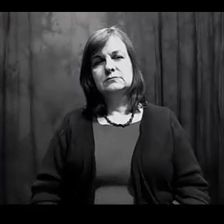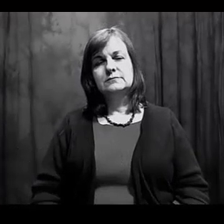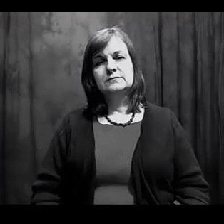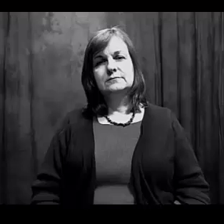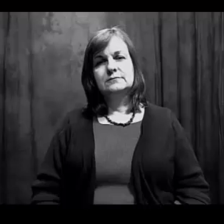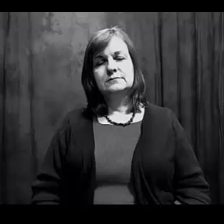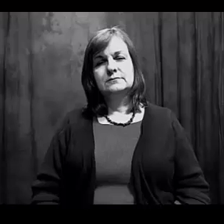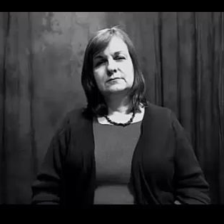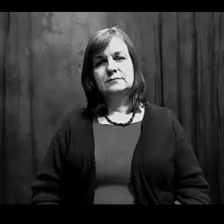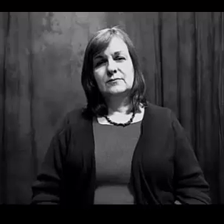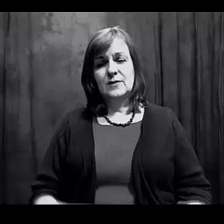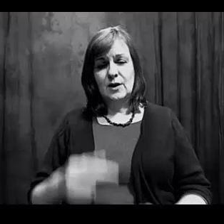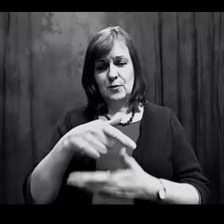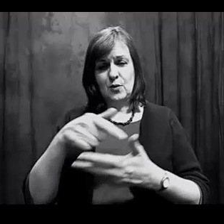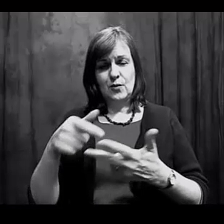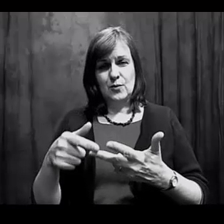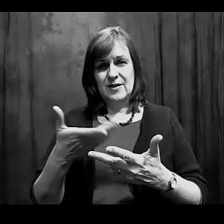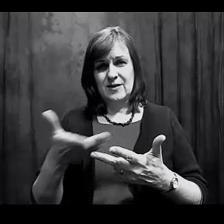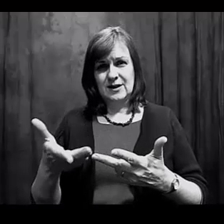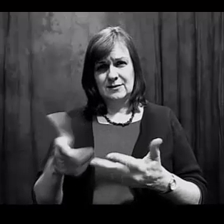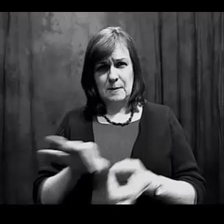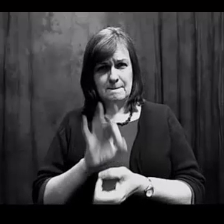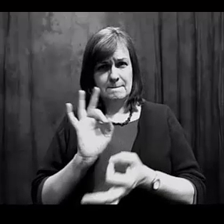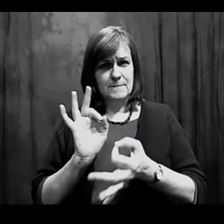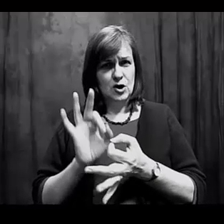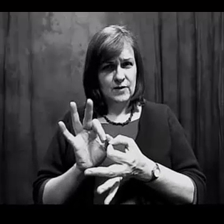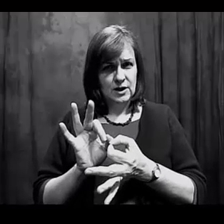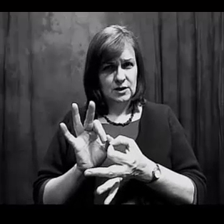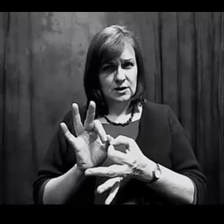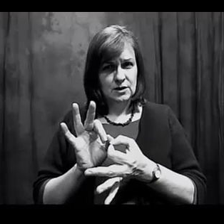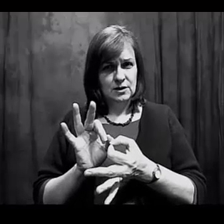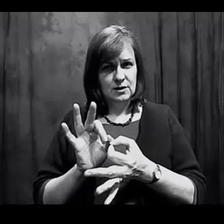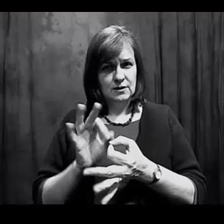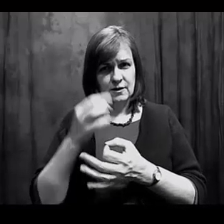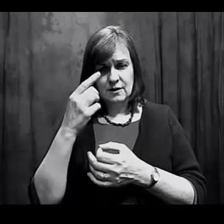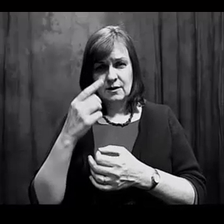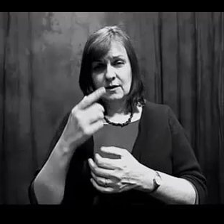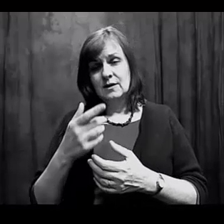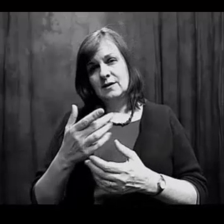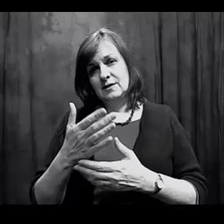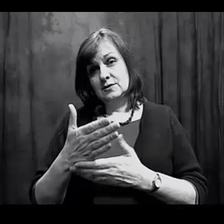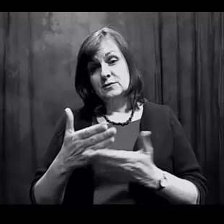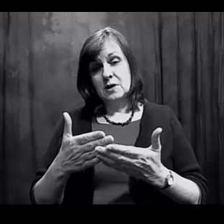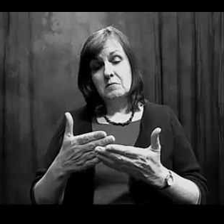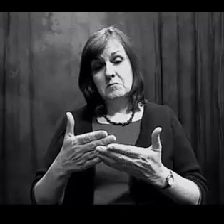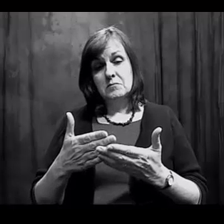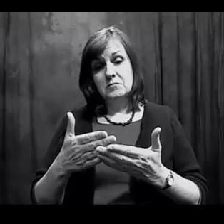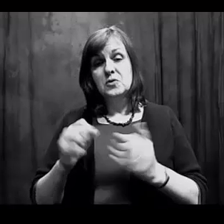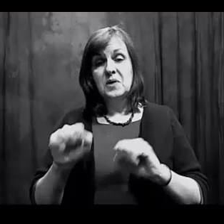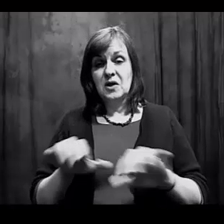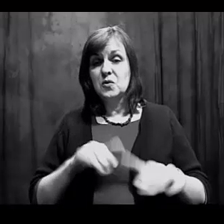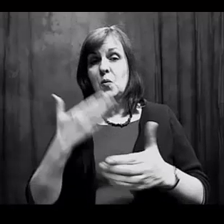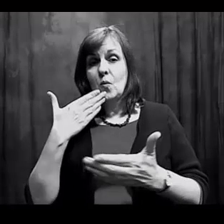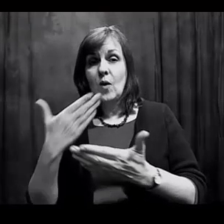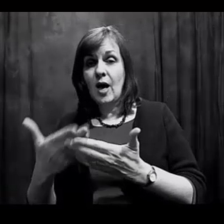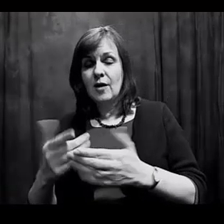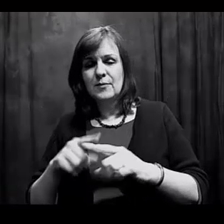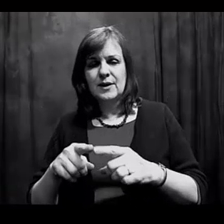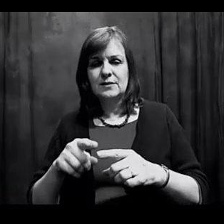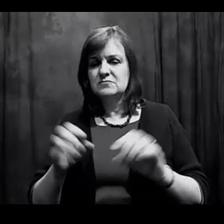a structure performing many functions -- so with your arm you can wave, you can swim,